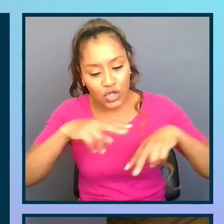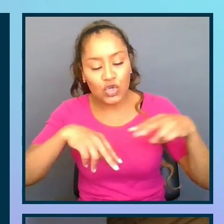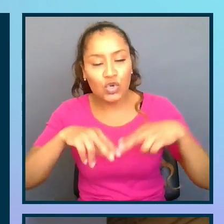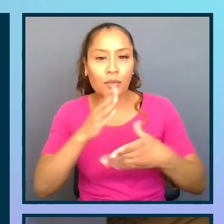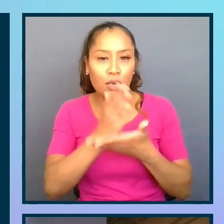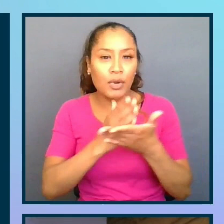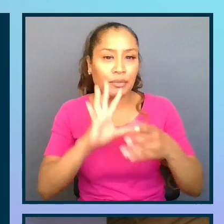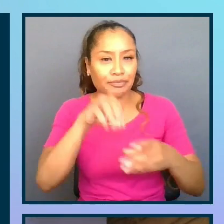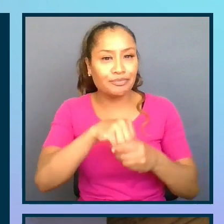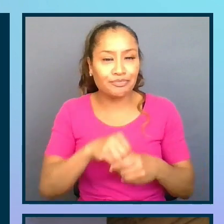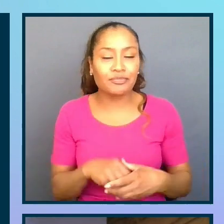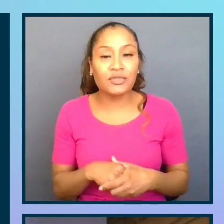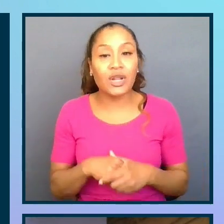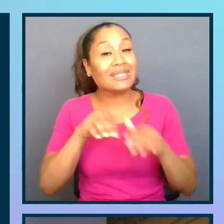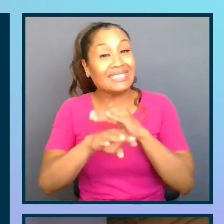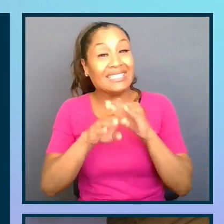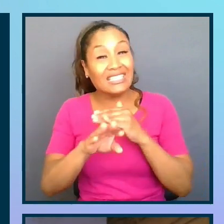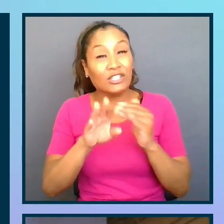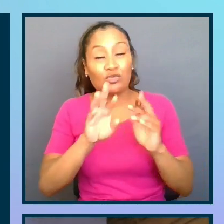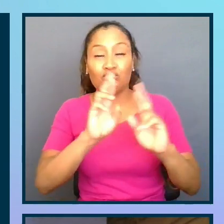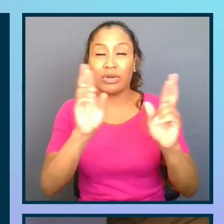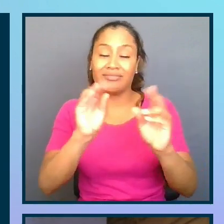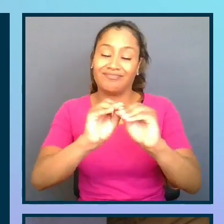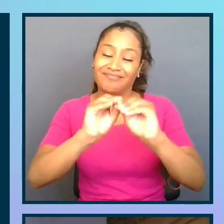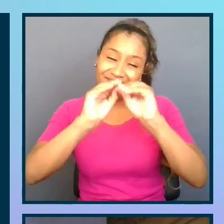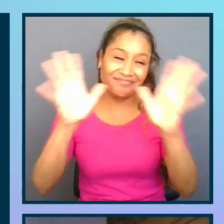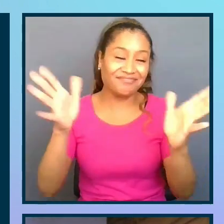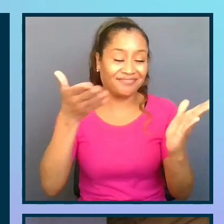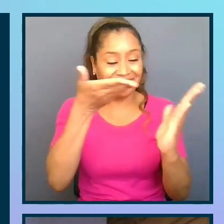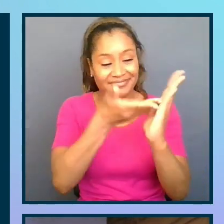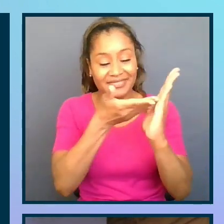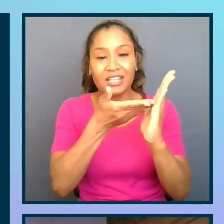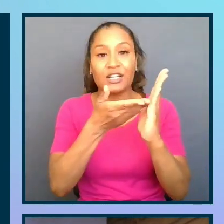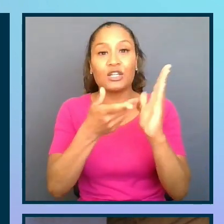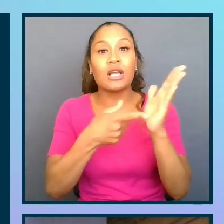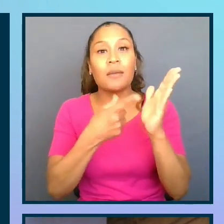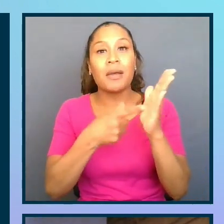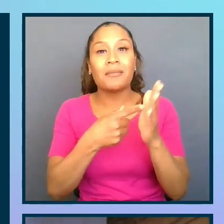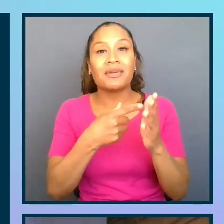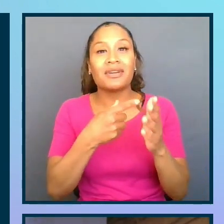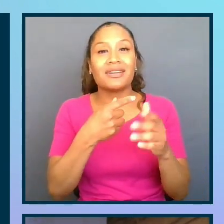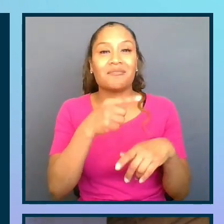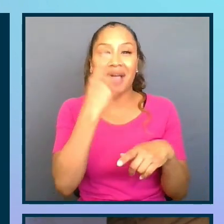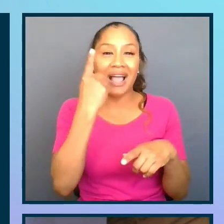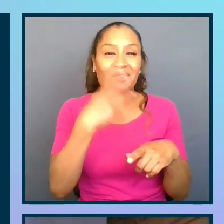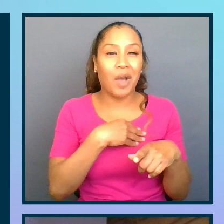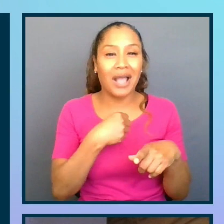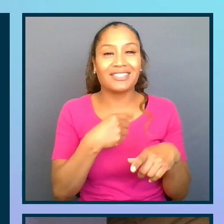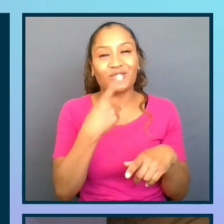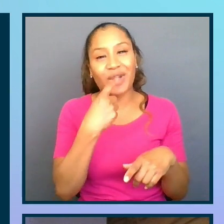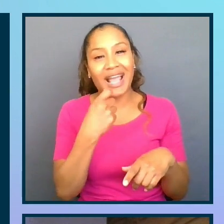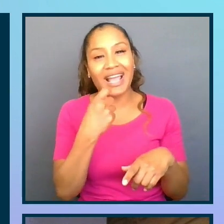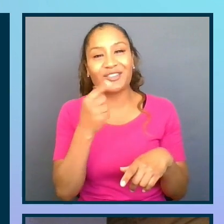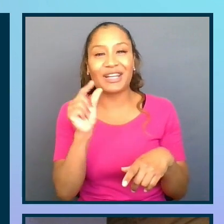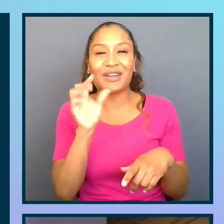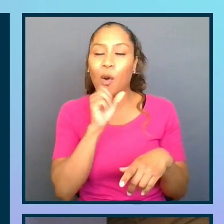So accessibility is written in black and white, sometimes red, sometimes green, orange, a bit of color is good when used in the right way.